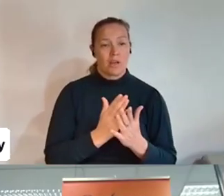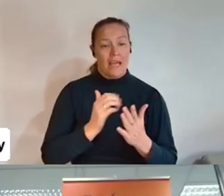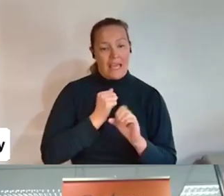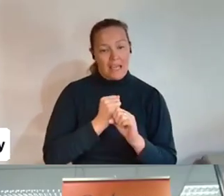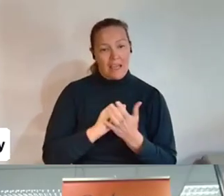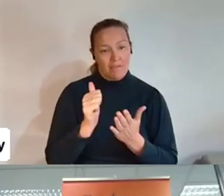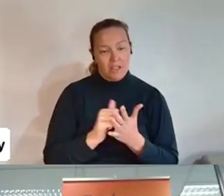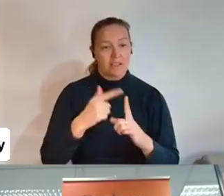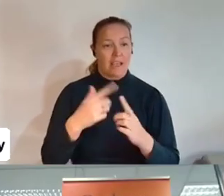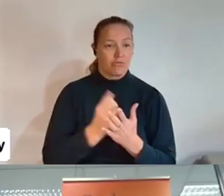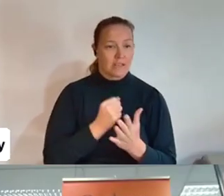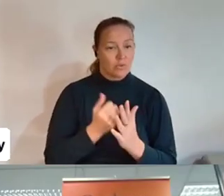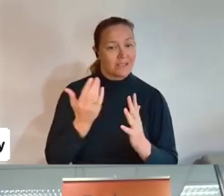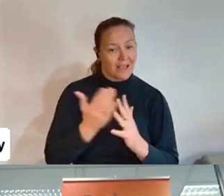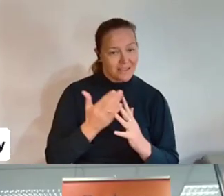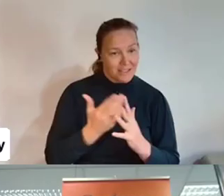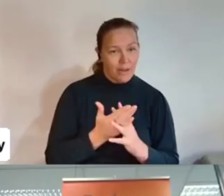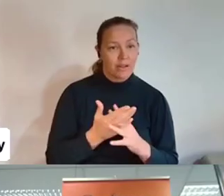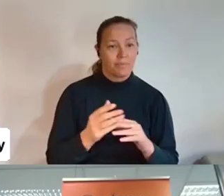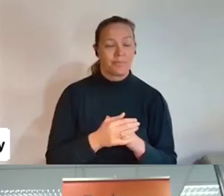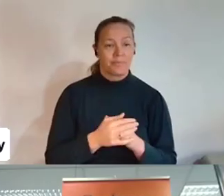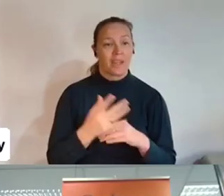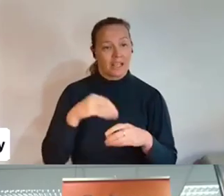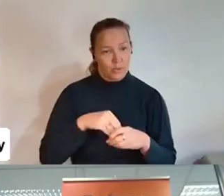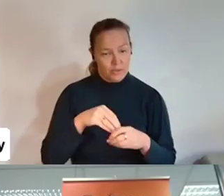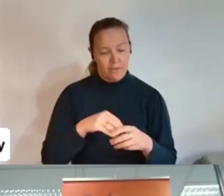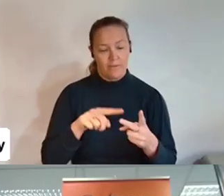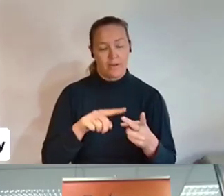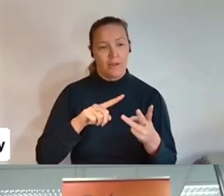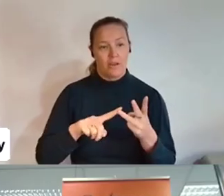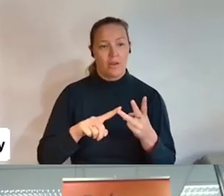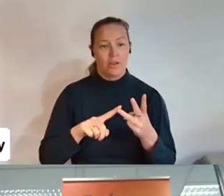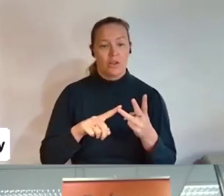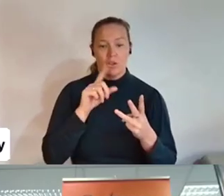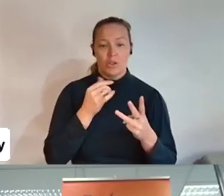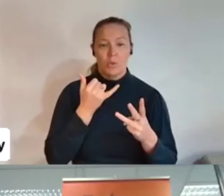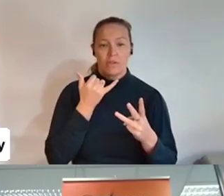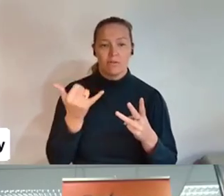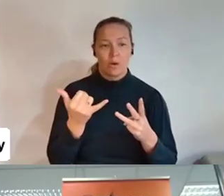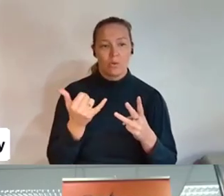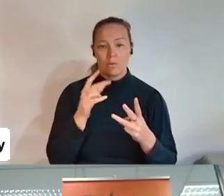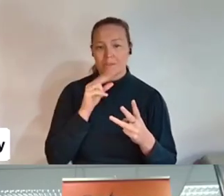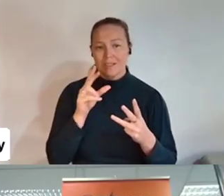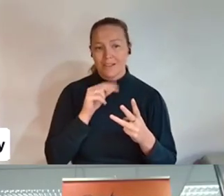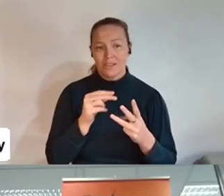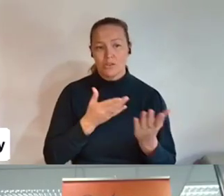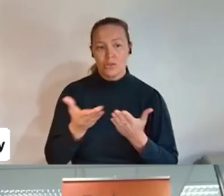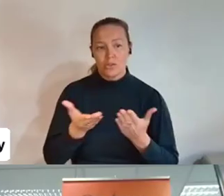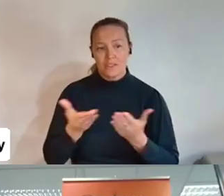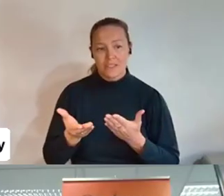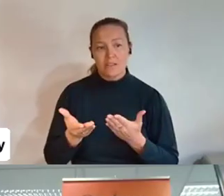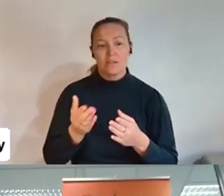and inclusive, providing telephone dictation services that support people who are Blind,